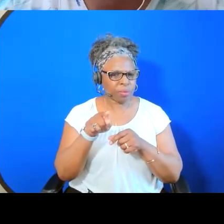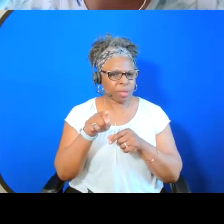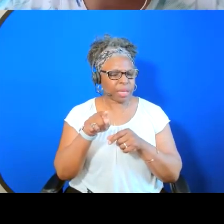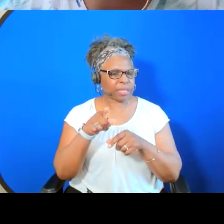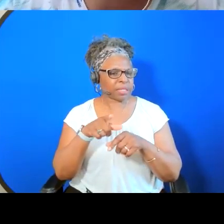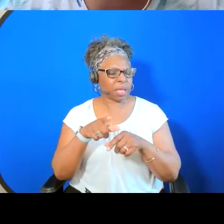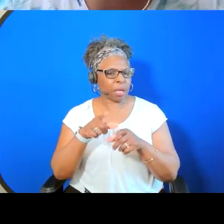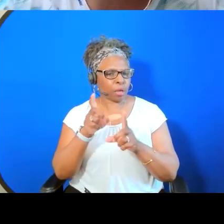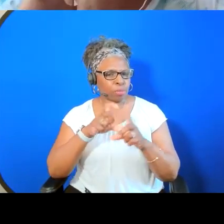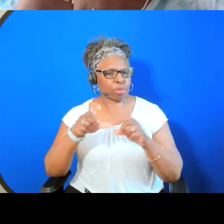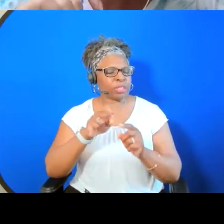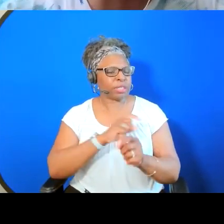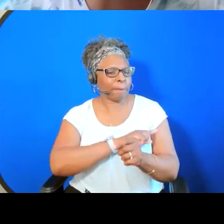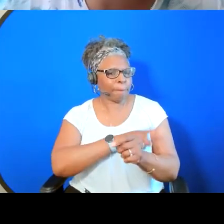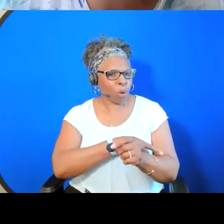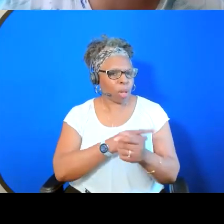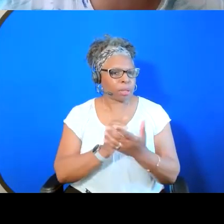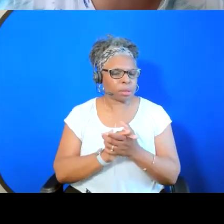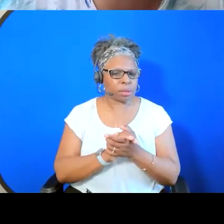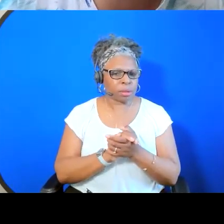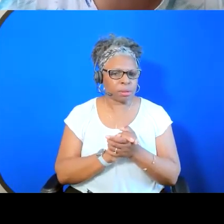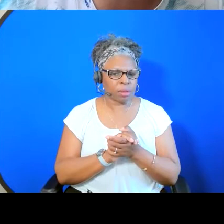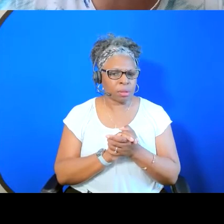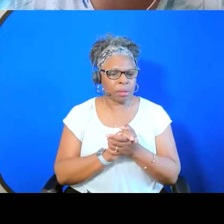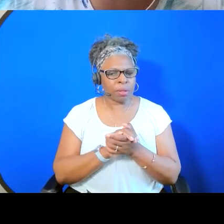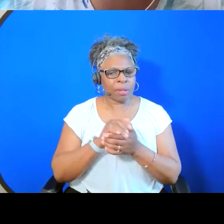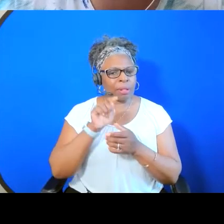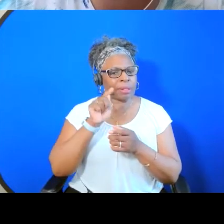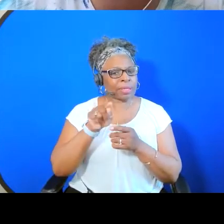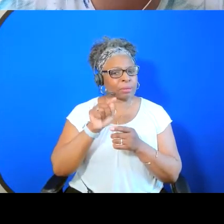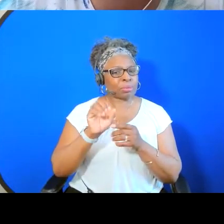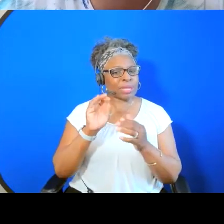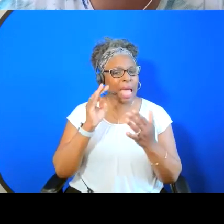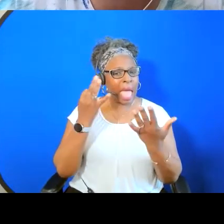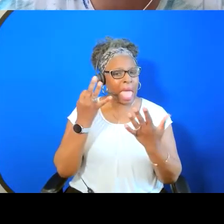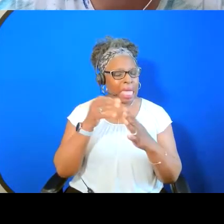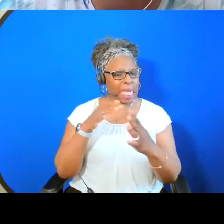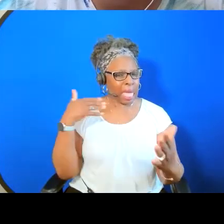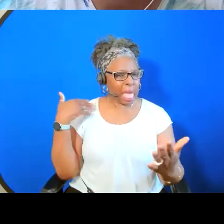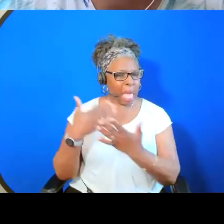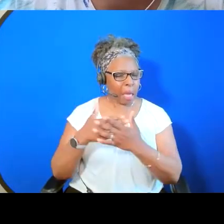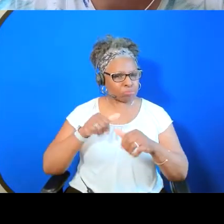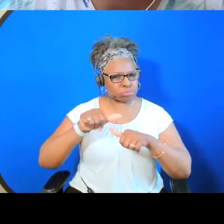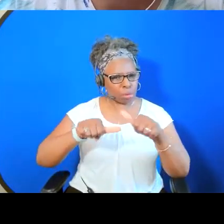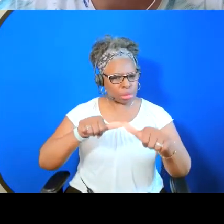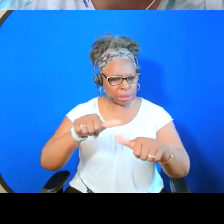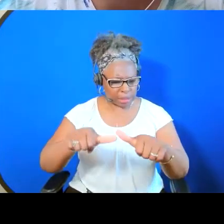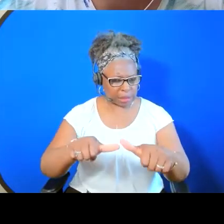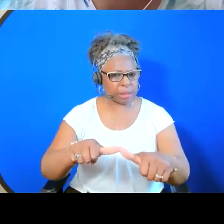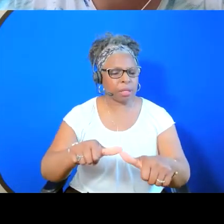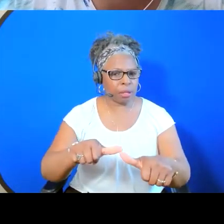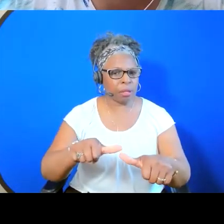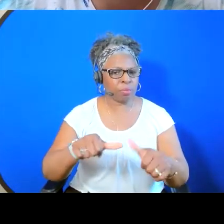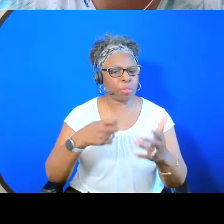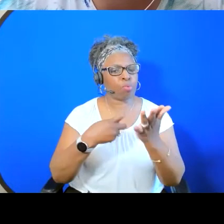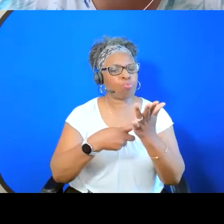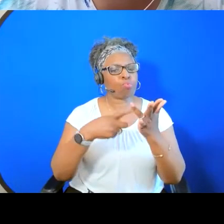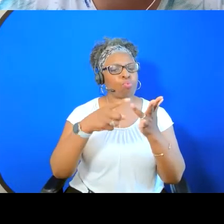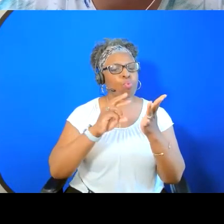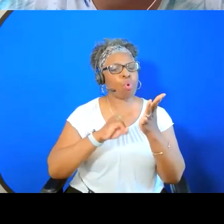And this was an eight-year process with the Roma community in the Polish city, Bytom,